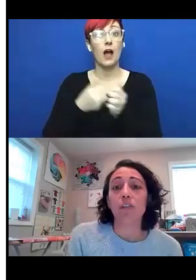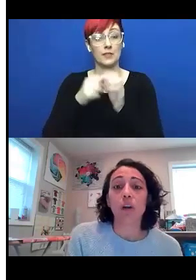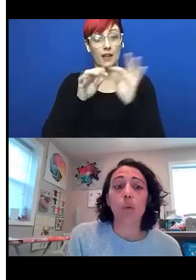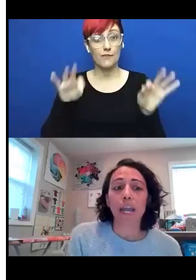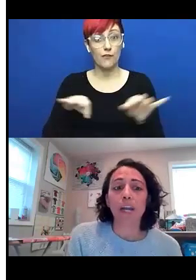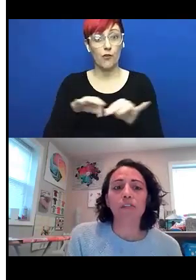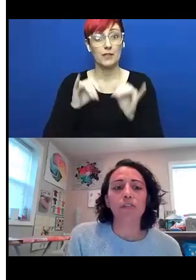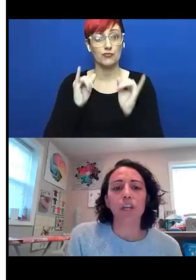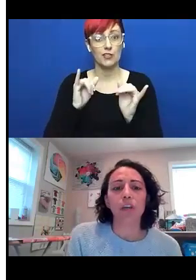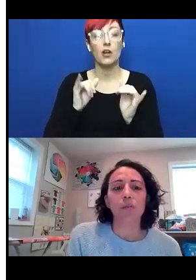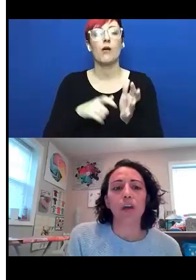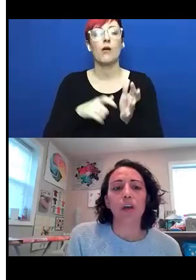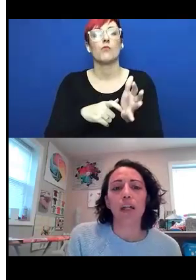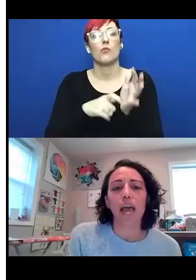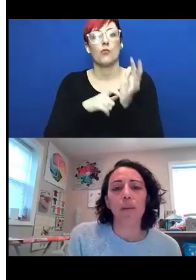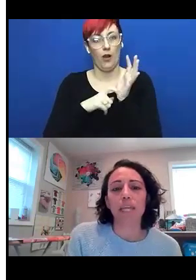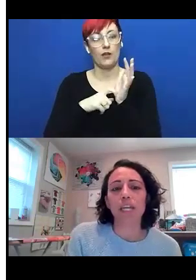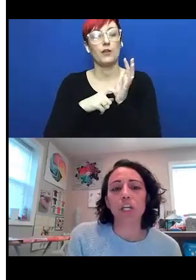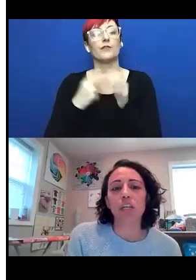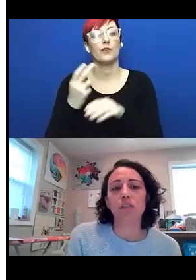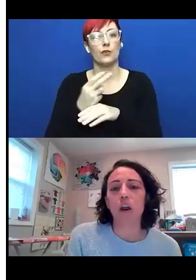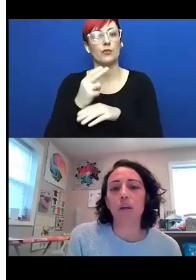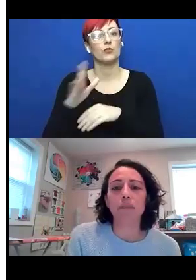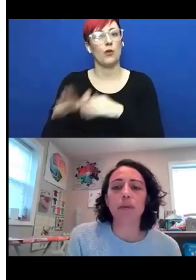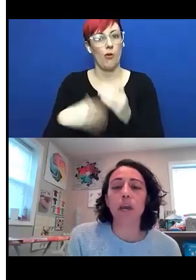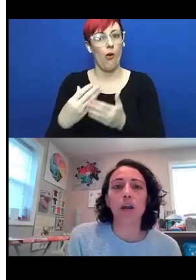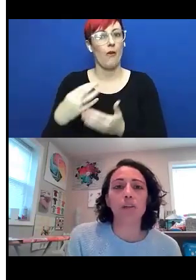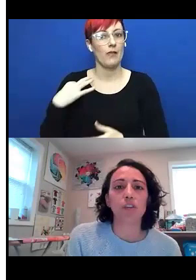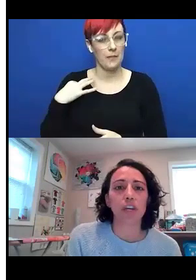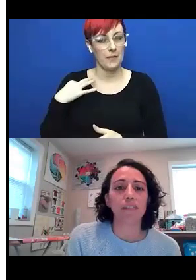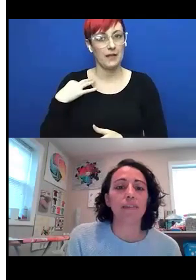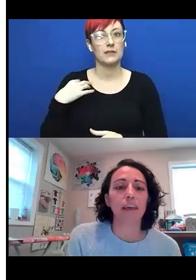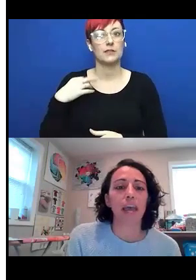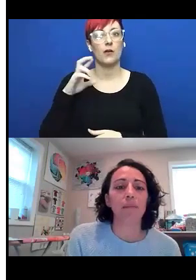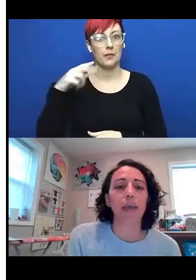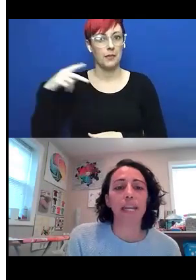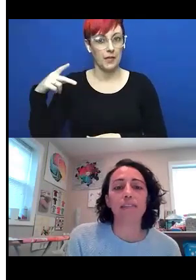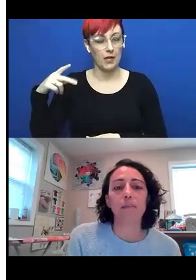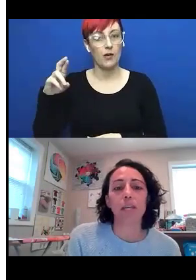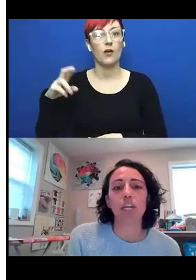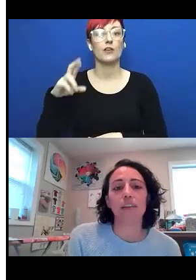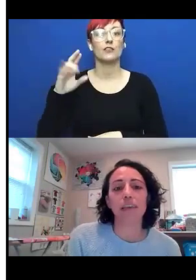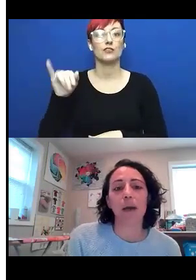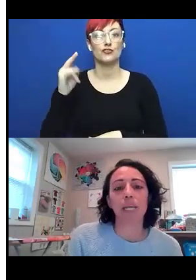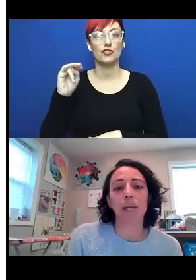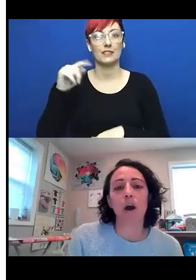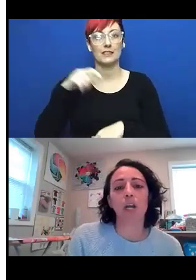are required for use on all applications, RPPRs, Just-in-Time, any submission that's happening on